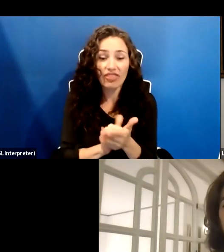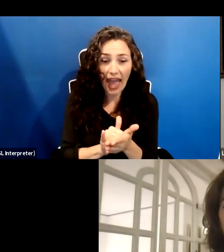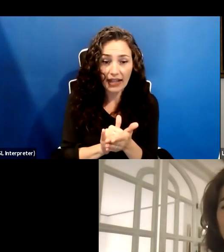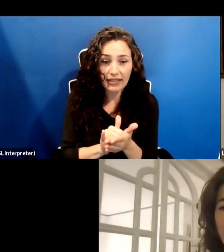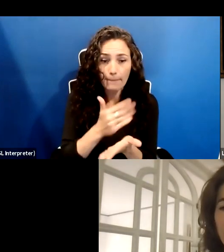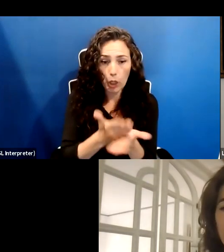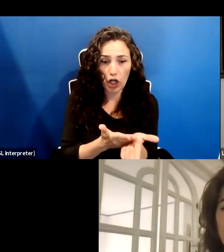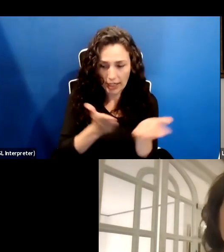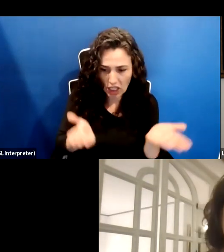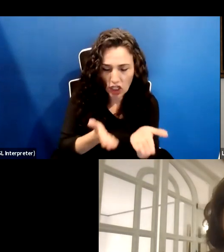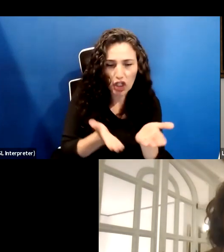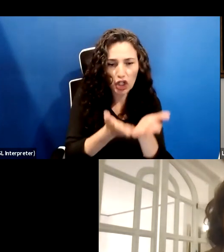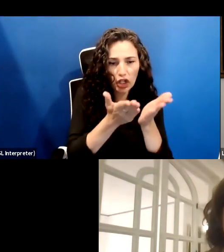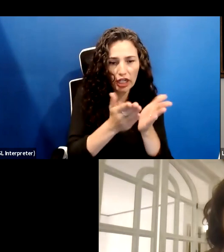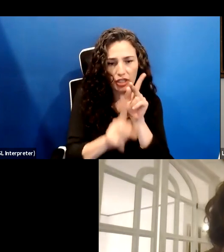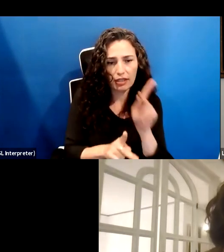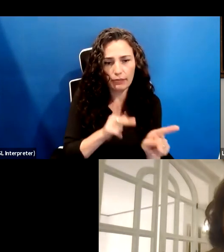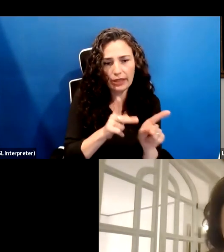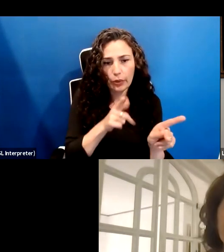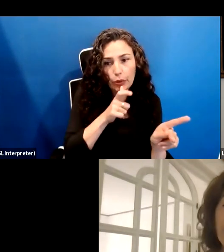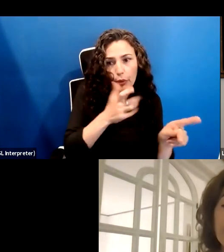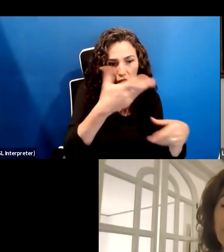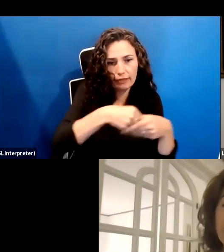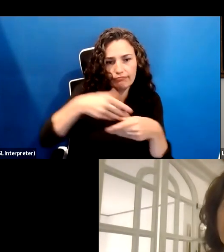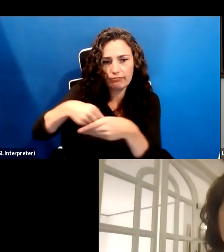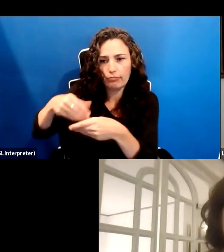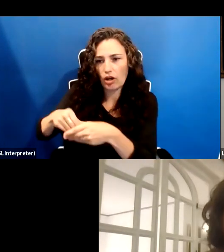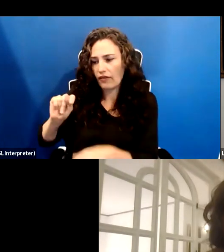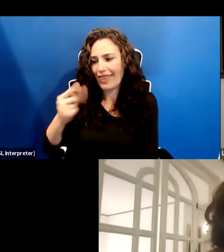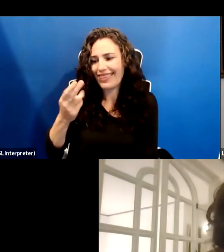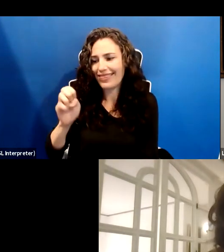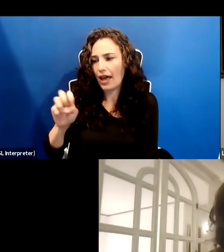to everybody that has been a part of the bell, is it they've had those letters.